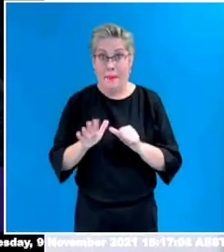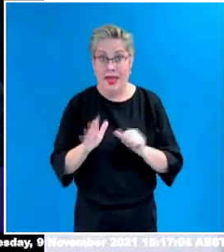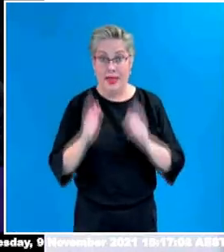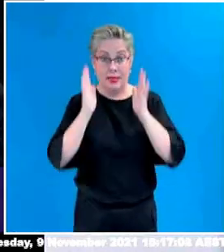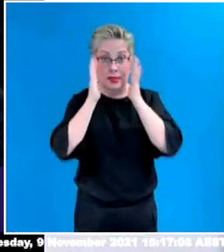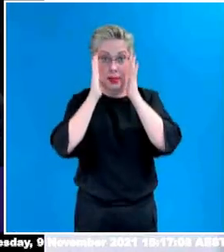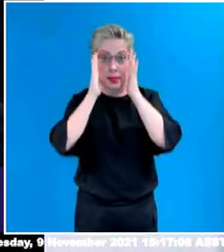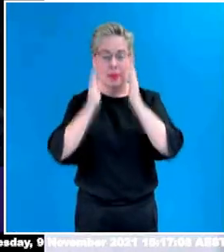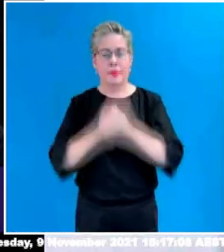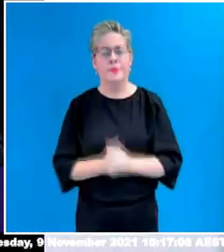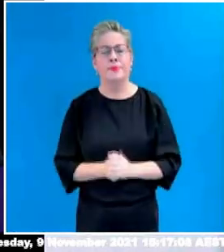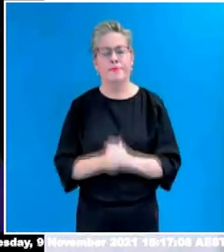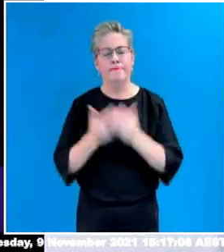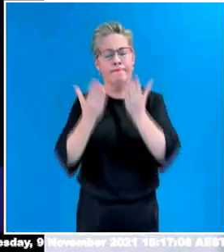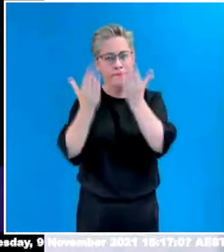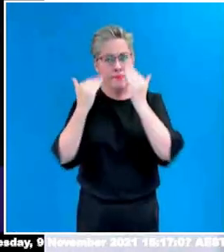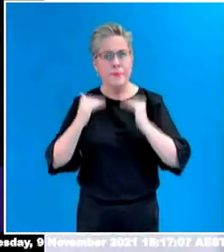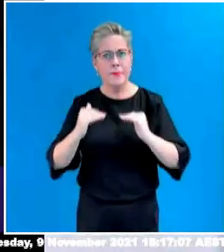on the concept of equality.